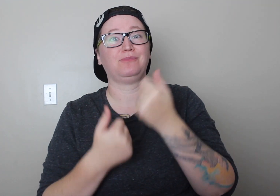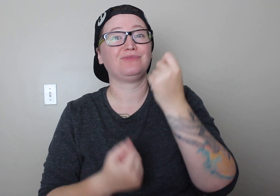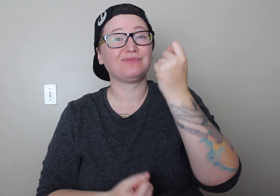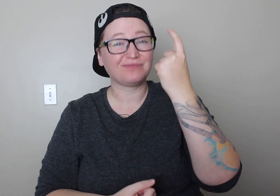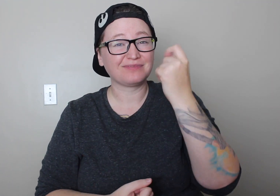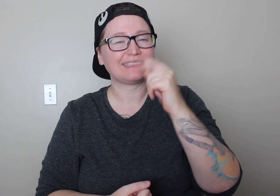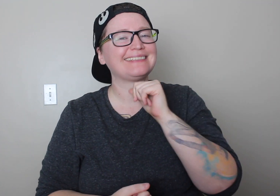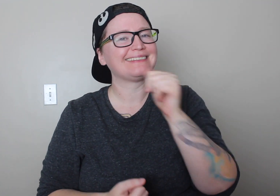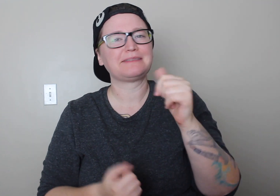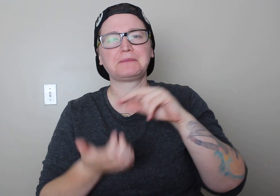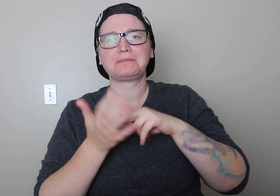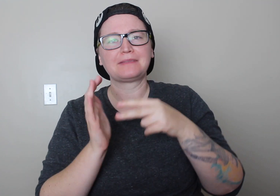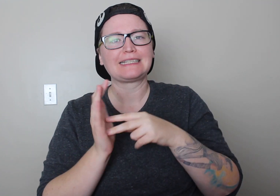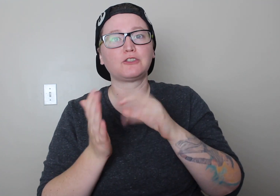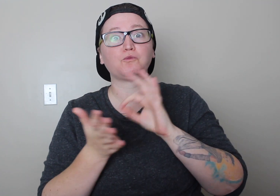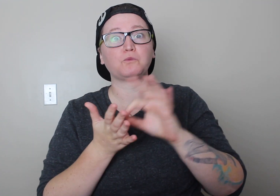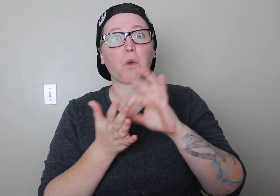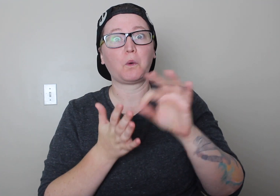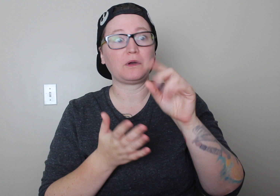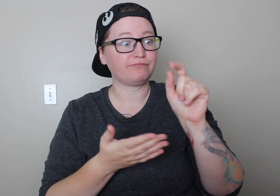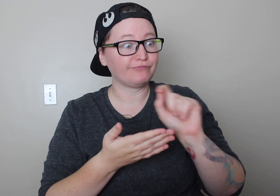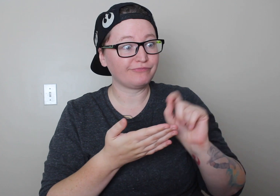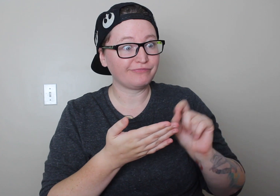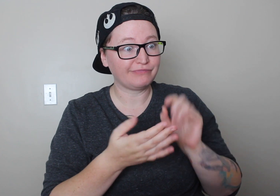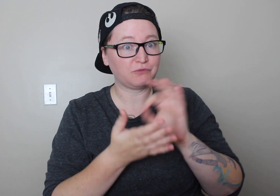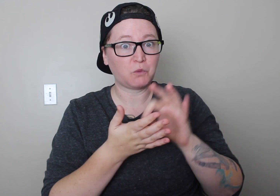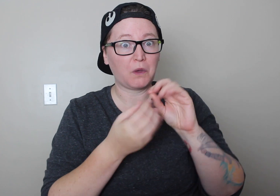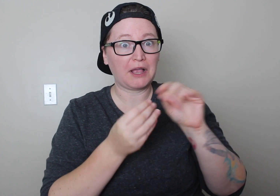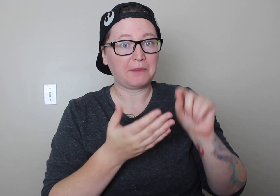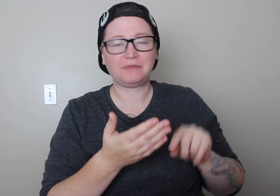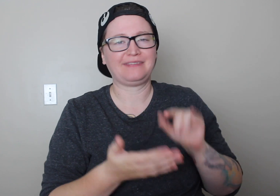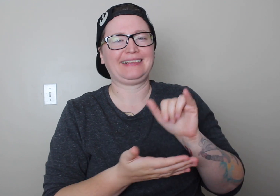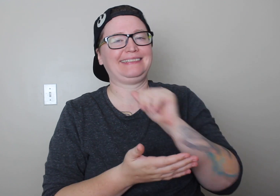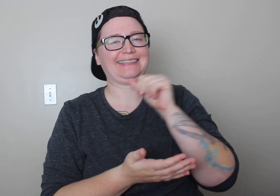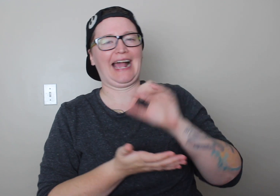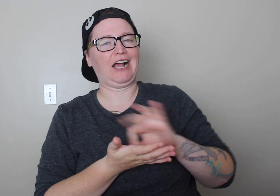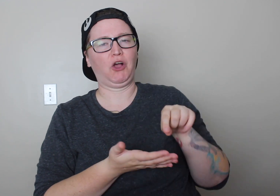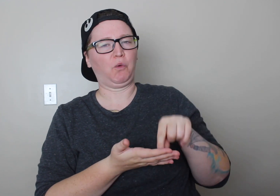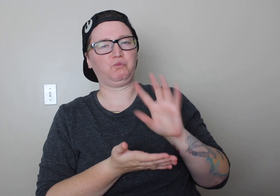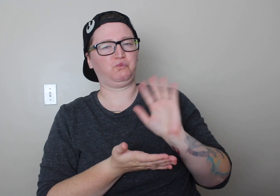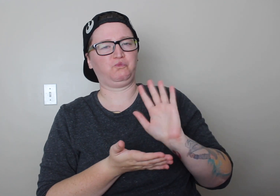However, this doesn't mean score keeping counts as paper and write.